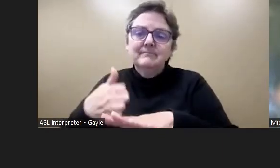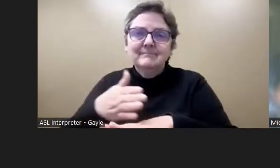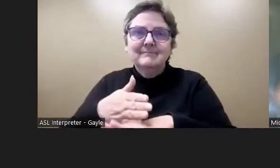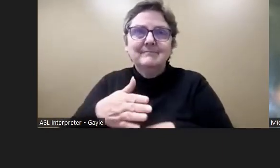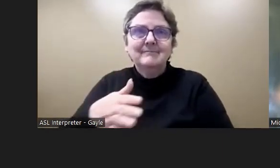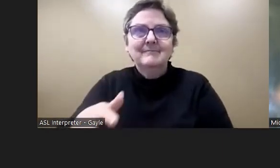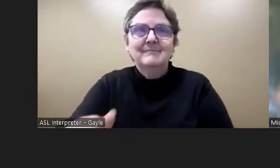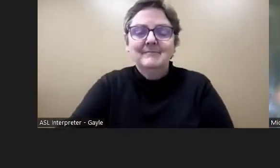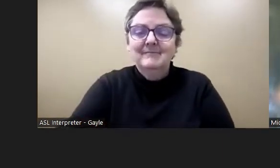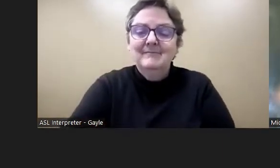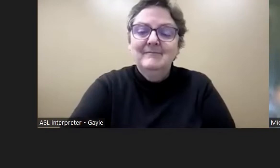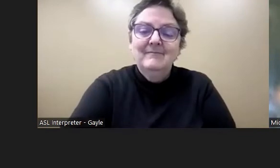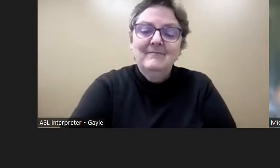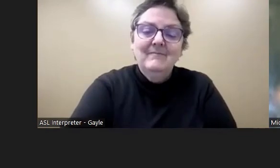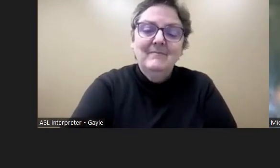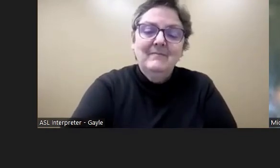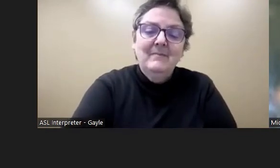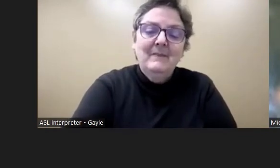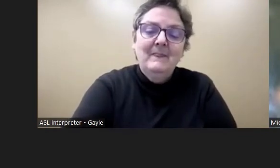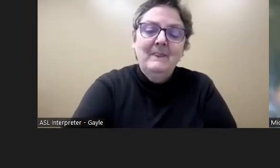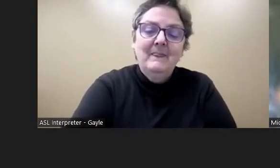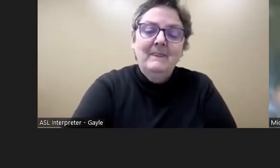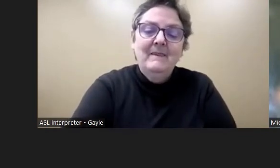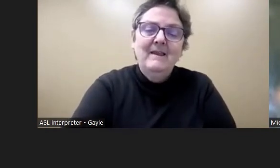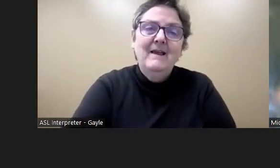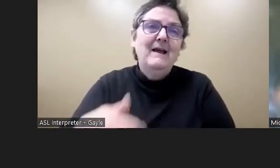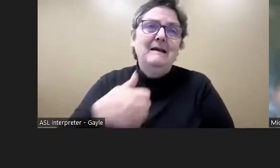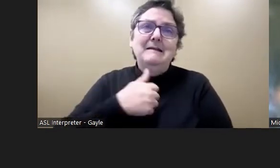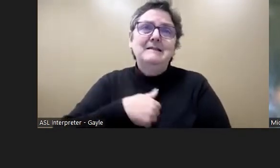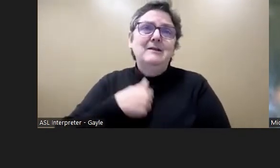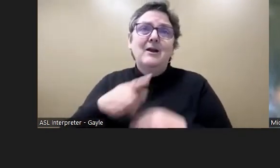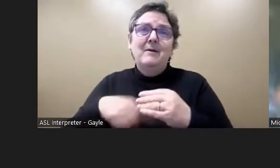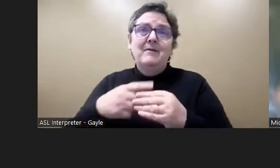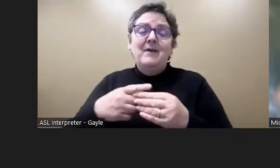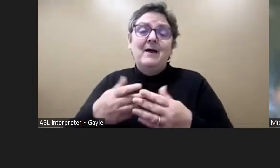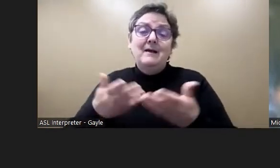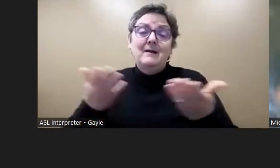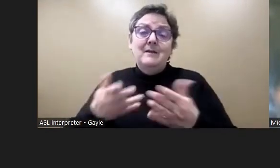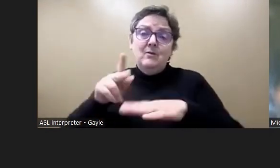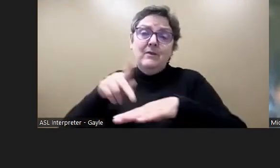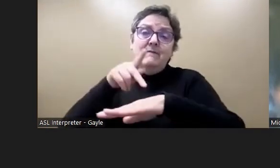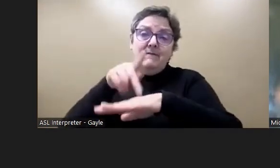Sorry about that. Anyway, here in the Philippines of course we have been,